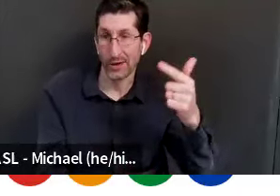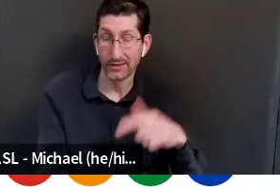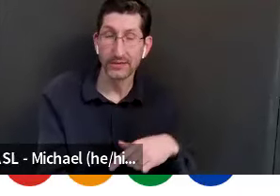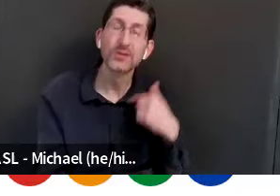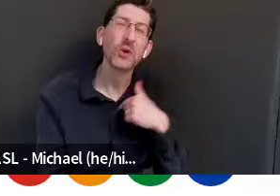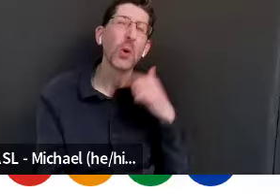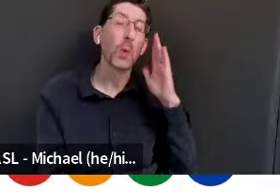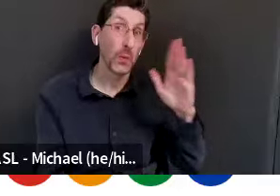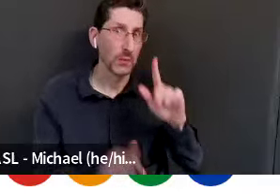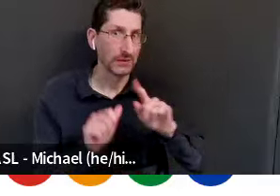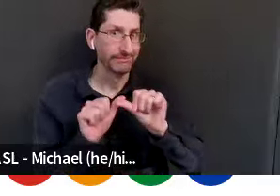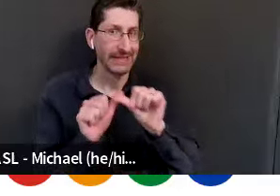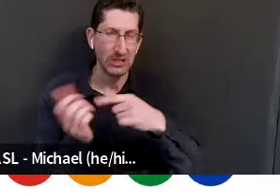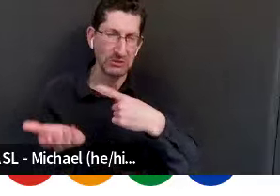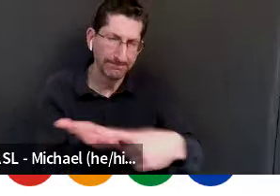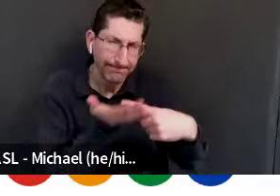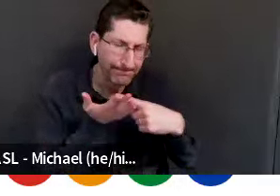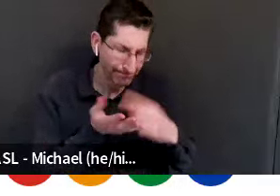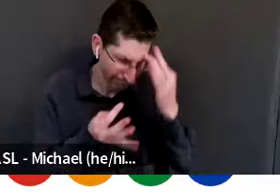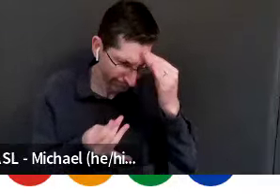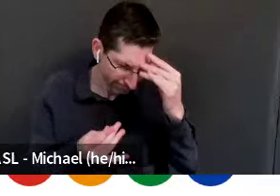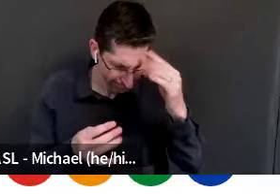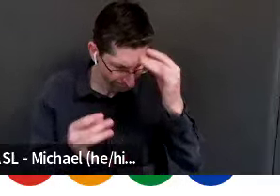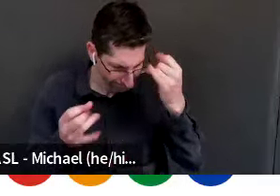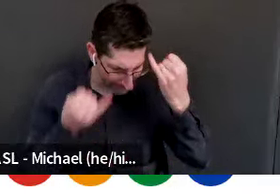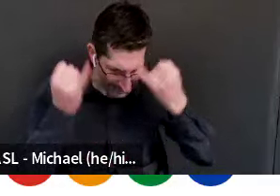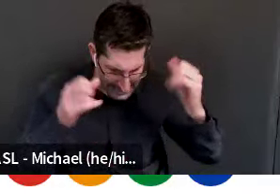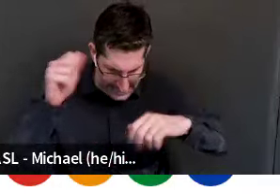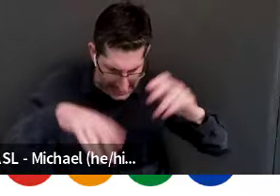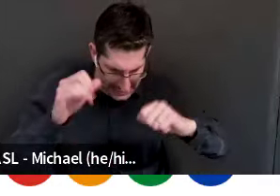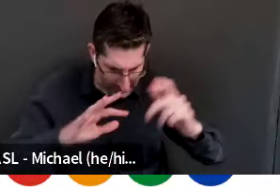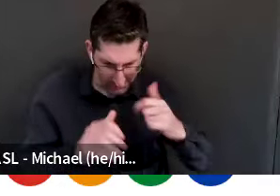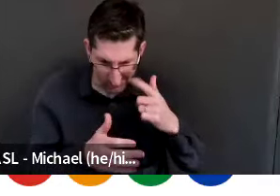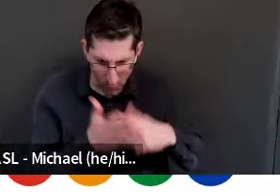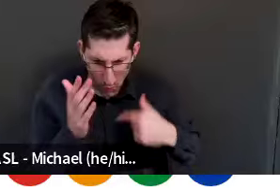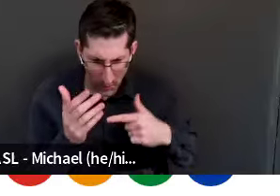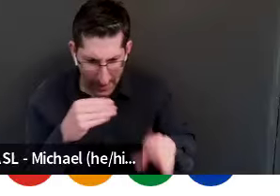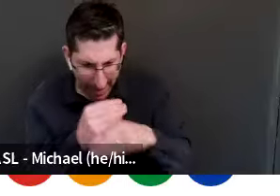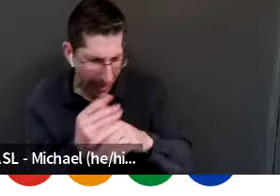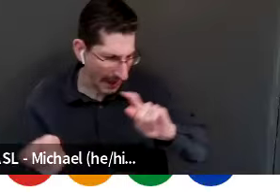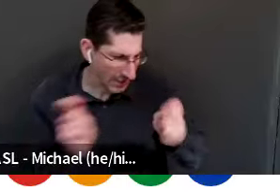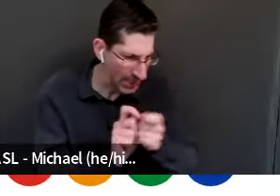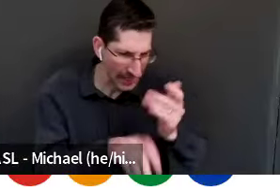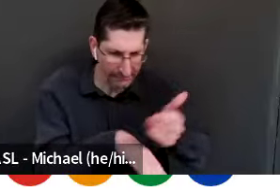IN AUGUST. LEADING UP TO THAT WE'LL HAVE CONVERSATIONS TO SEE IF THERE IS ANYTHING THAT WE NEED TO ADD OR